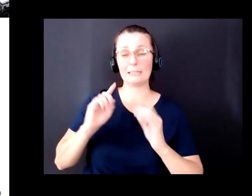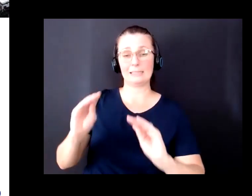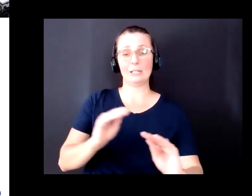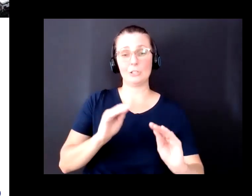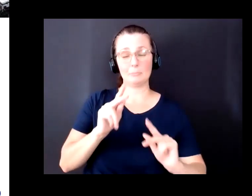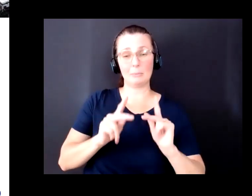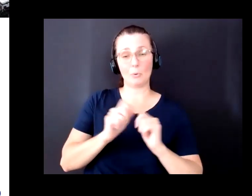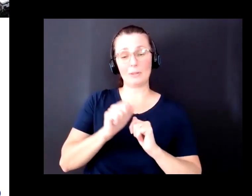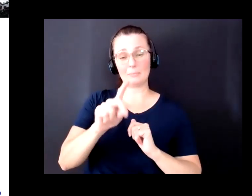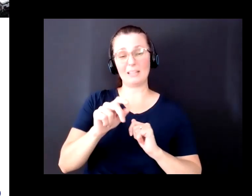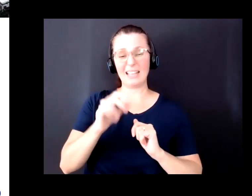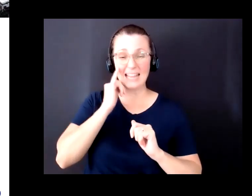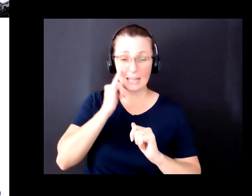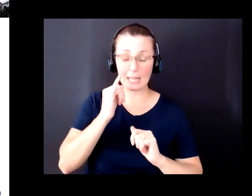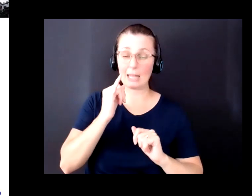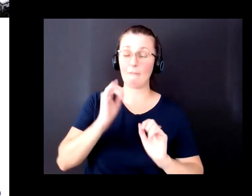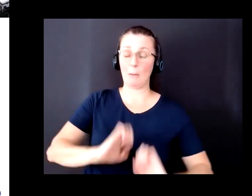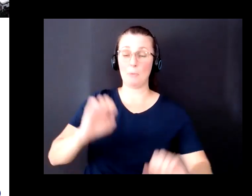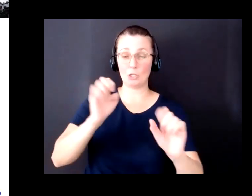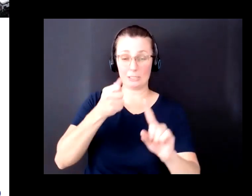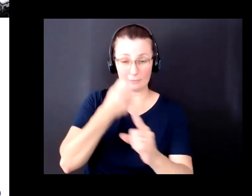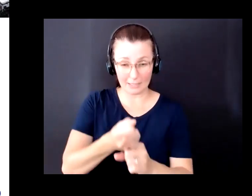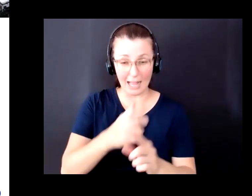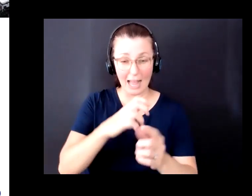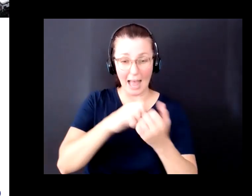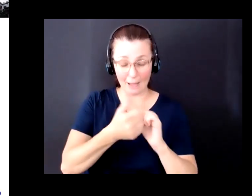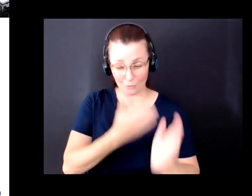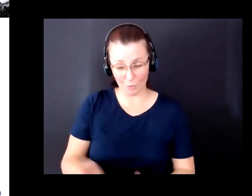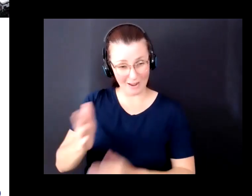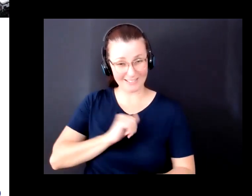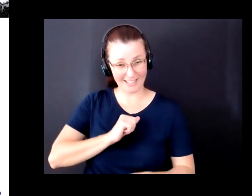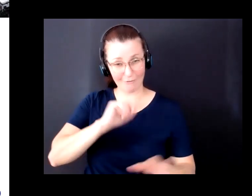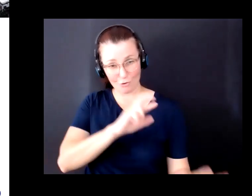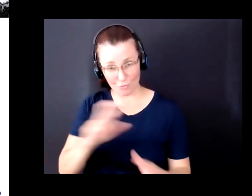prepare for an emergency. Also providing information on